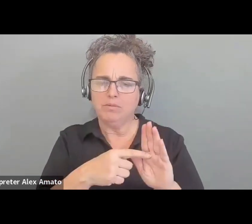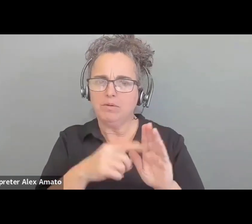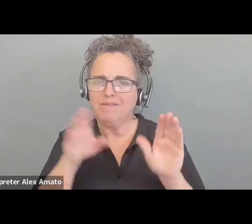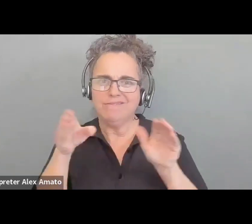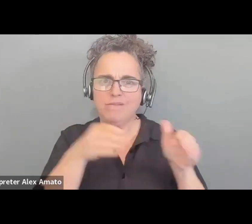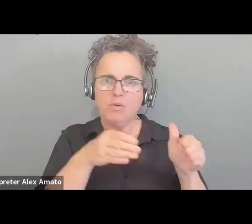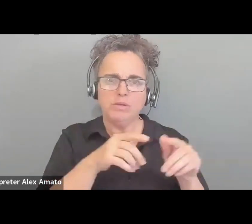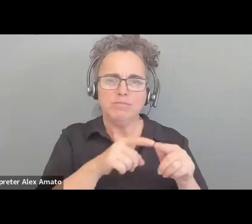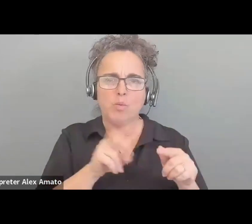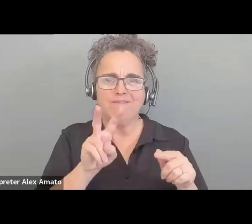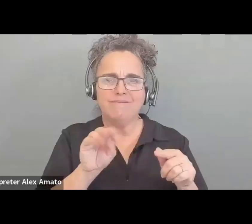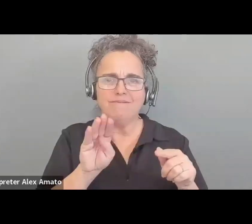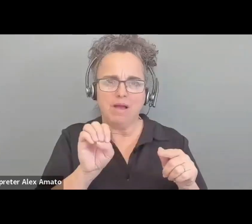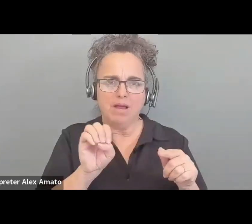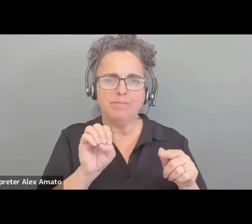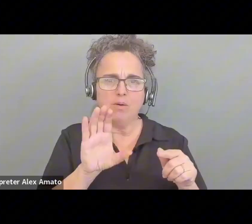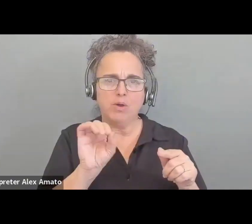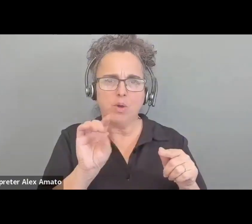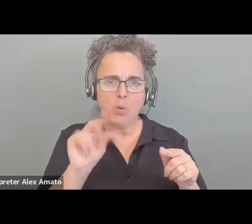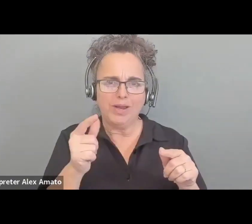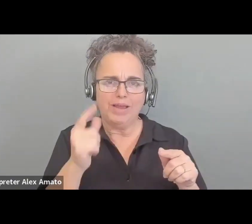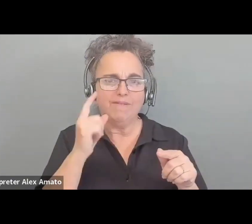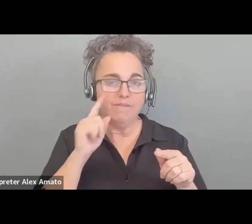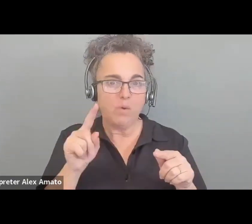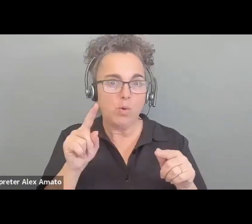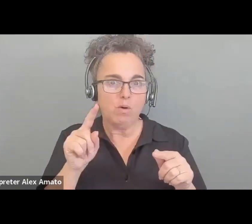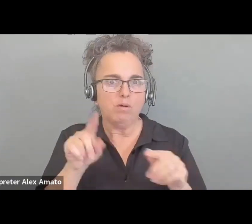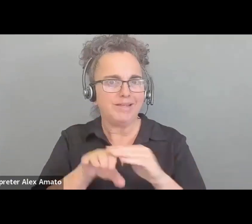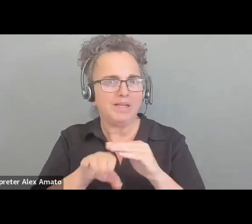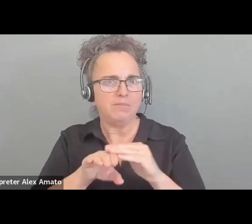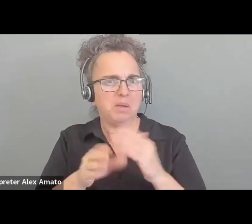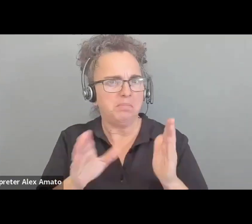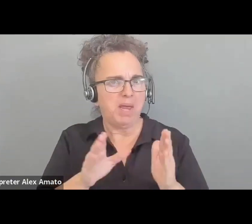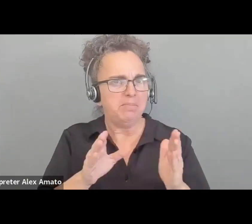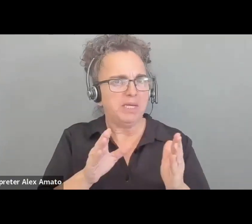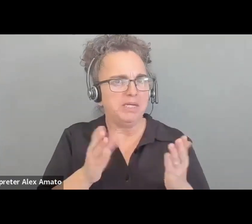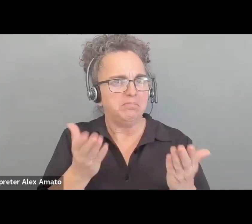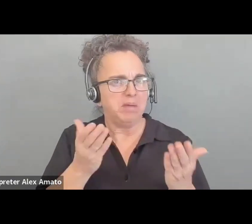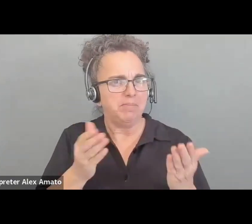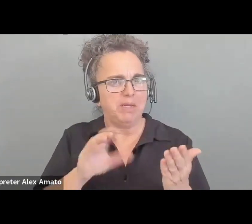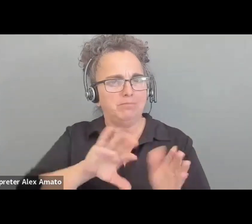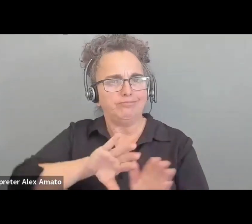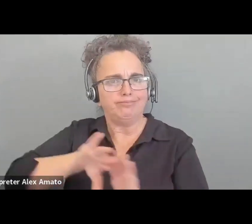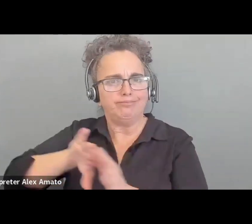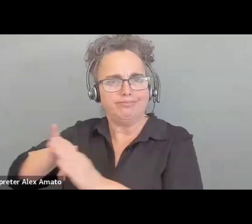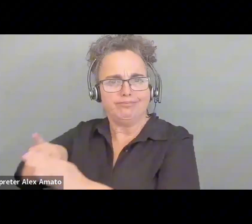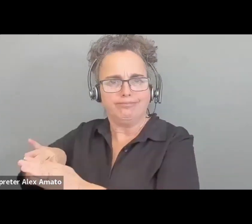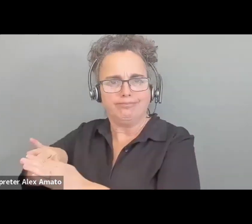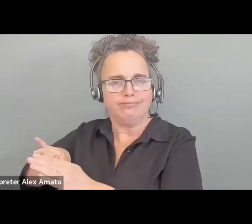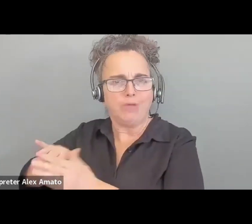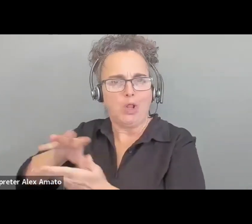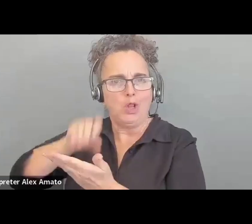for accessibility, it might take away the focus of learning inclusion for developers? Are you seeing anything there?